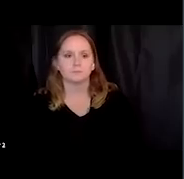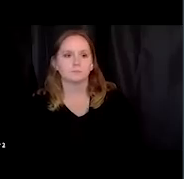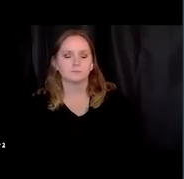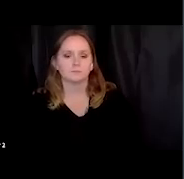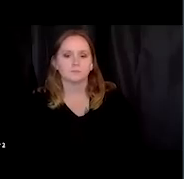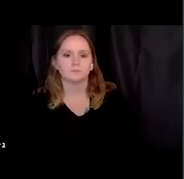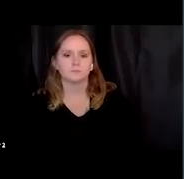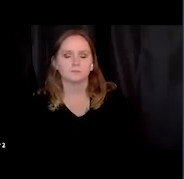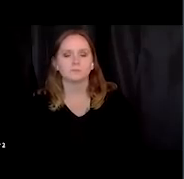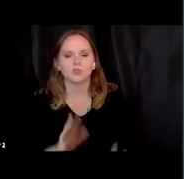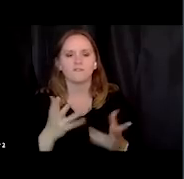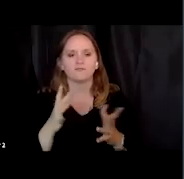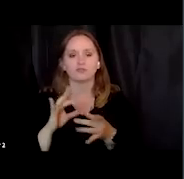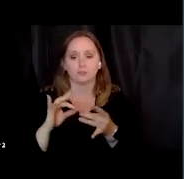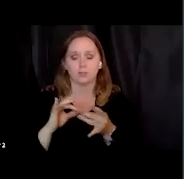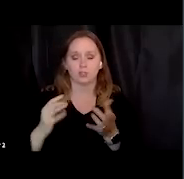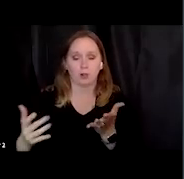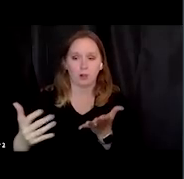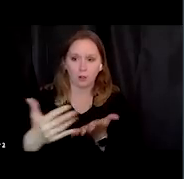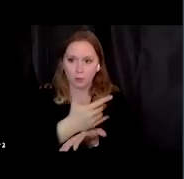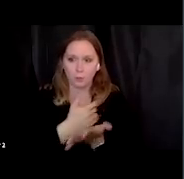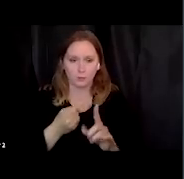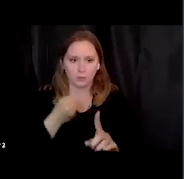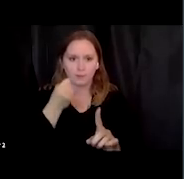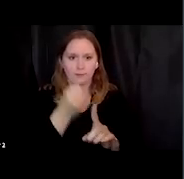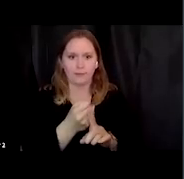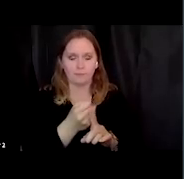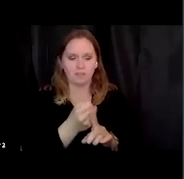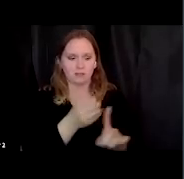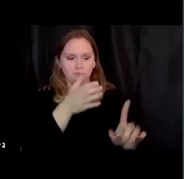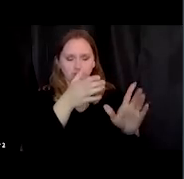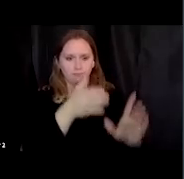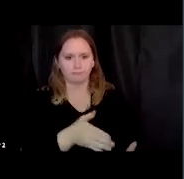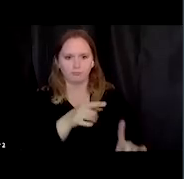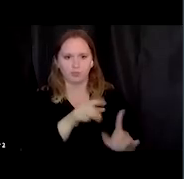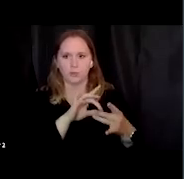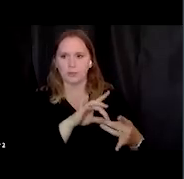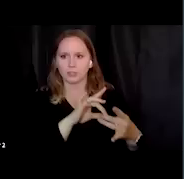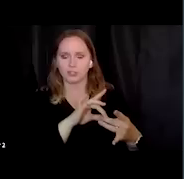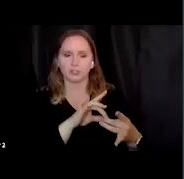And so, like I mentioned, hoarding can really impact a person's relationships in their lives, their family members, right?